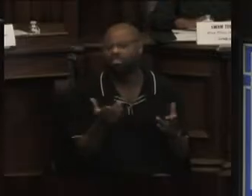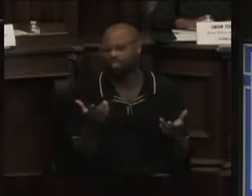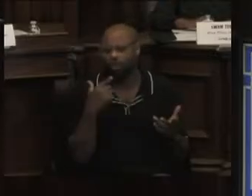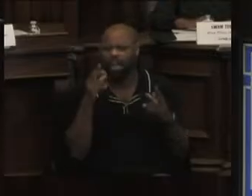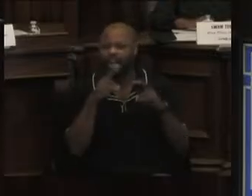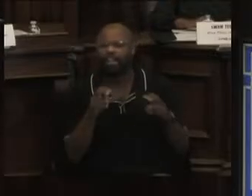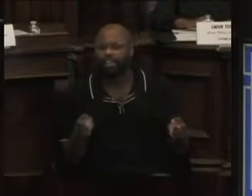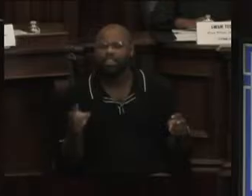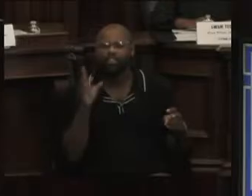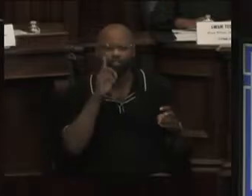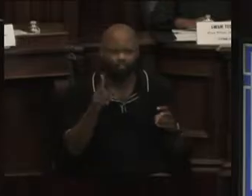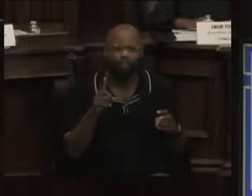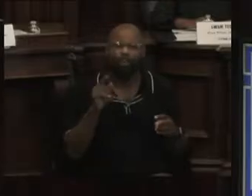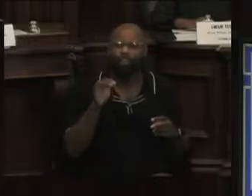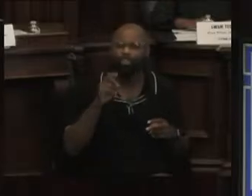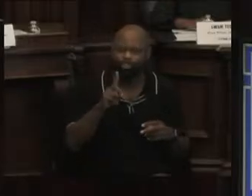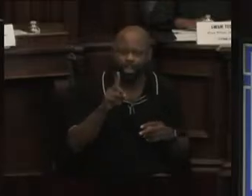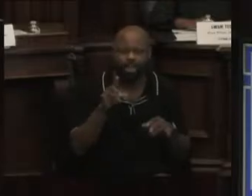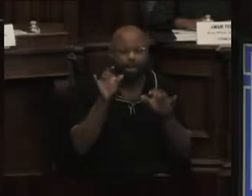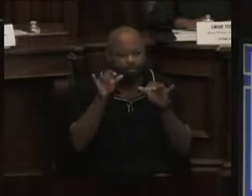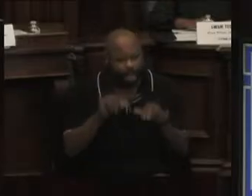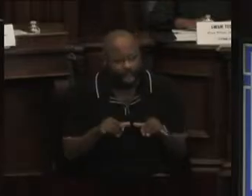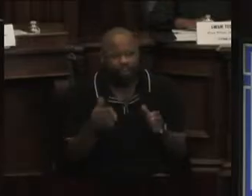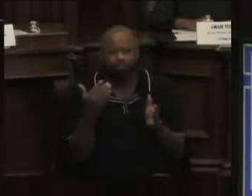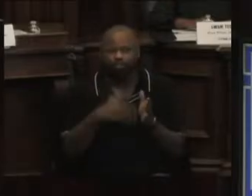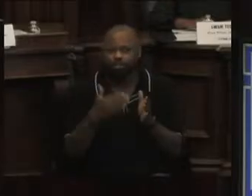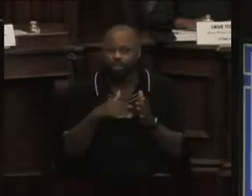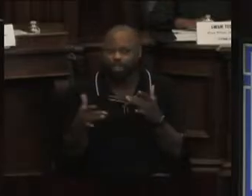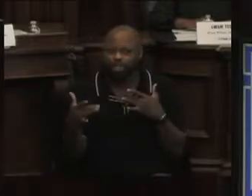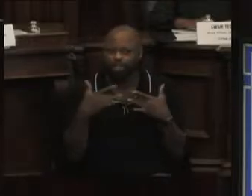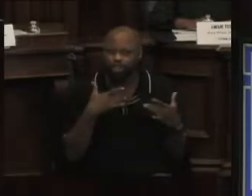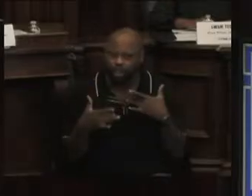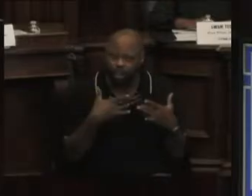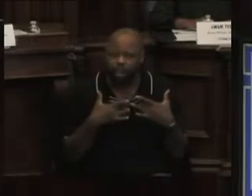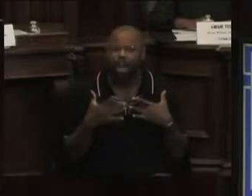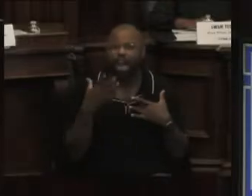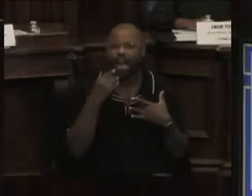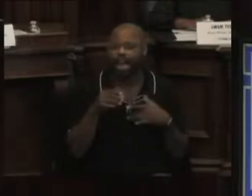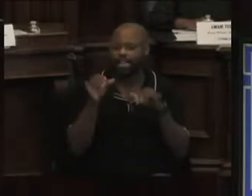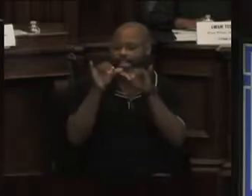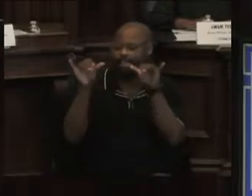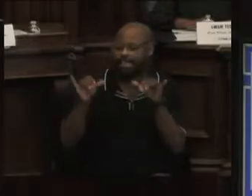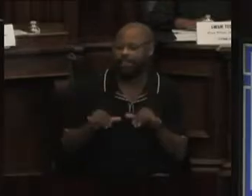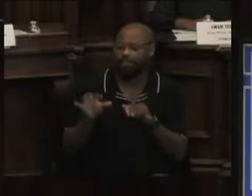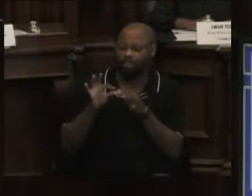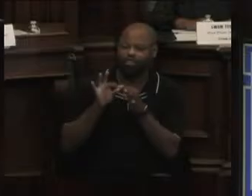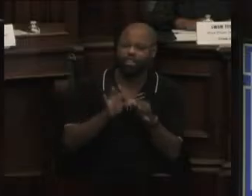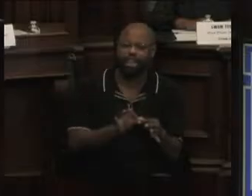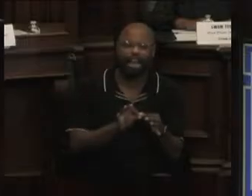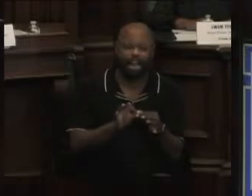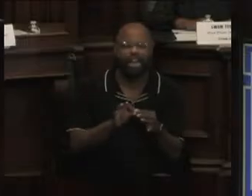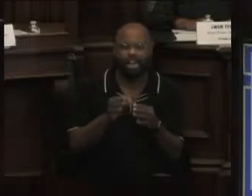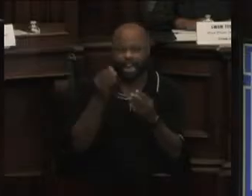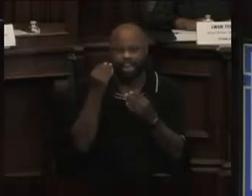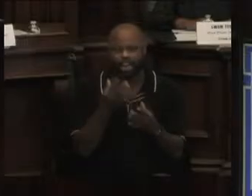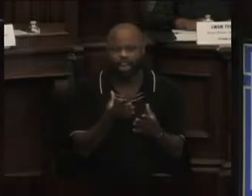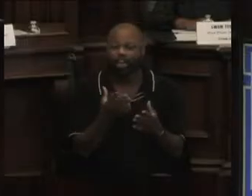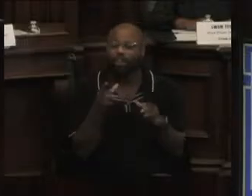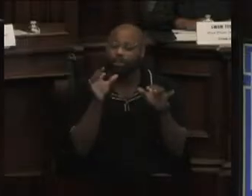alleged misconduct, we're analyzing them for trends or